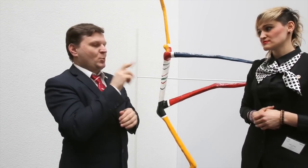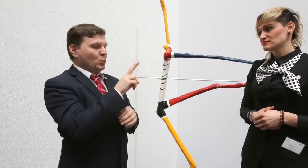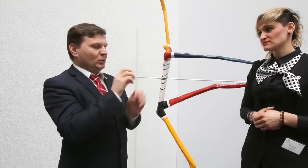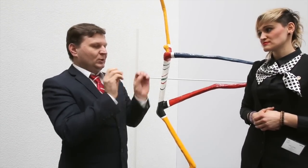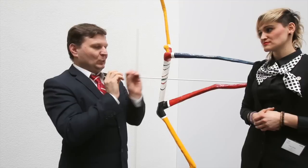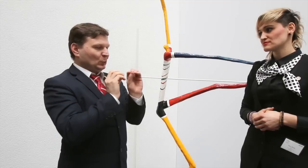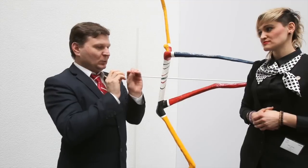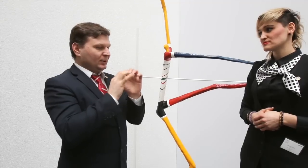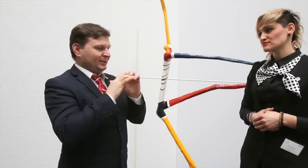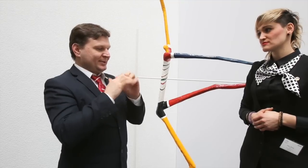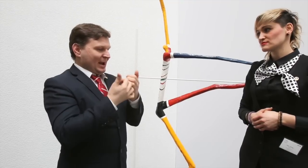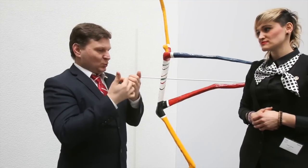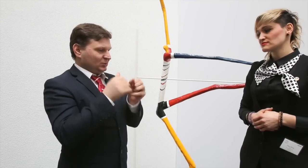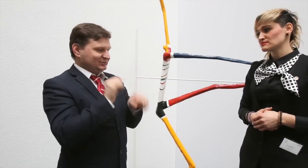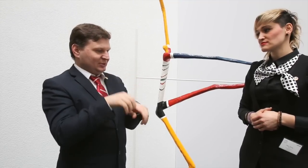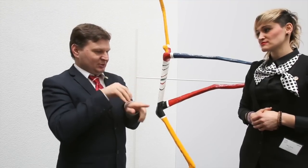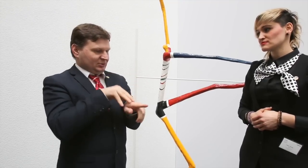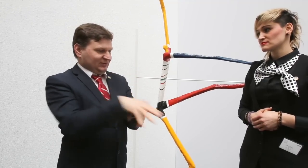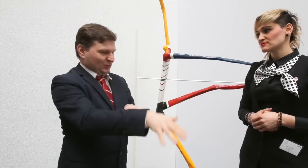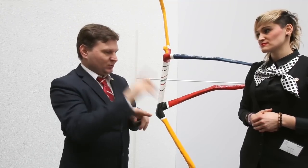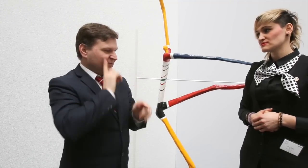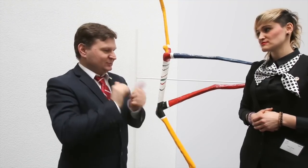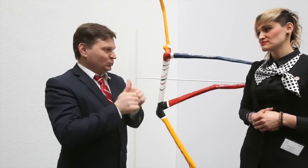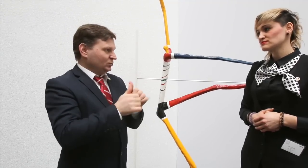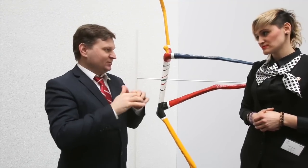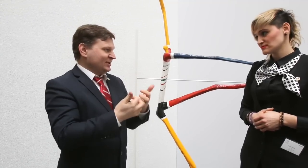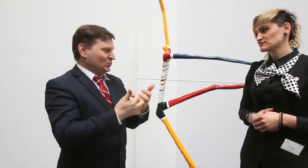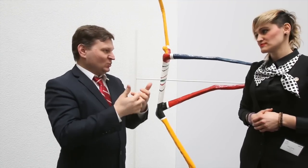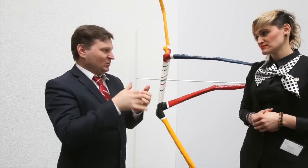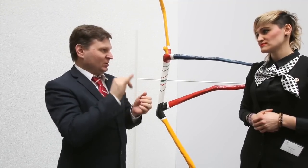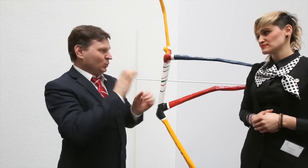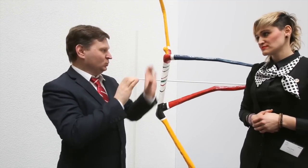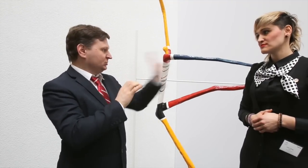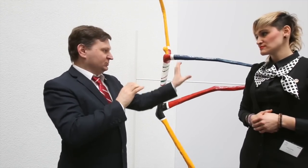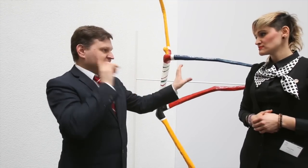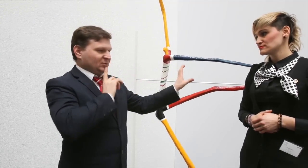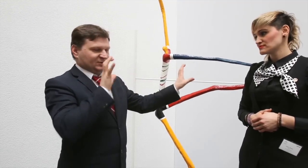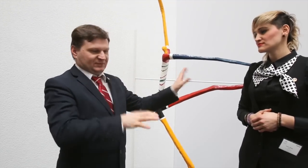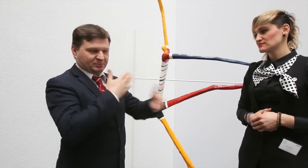Rukhledev felt without a MOU, deaf sports would